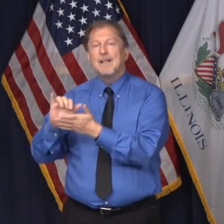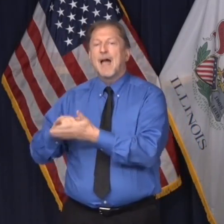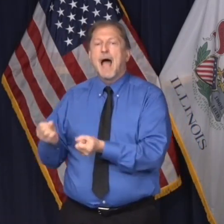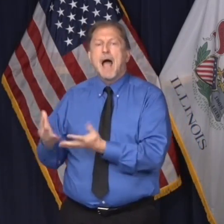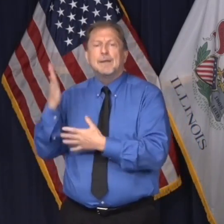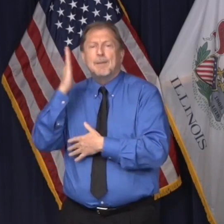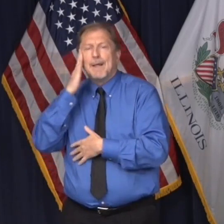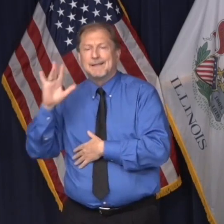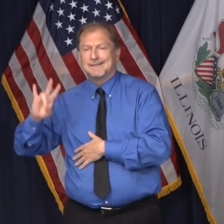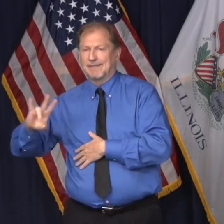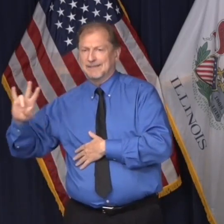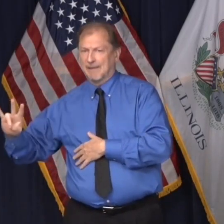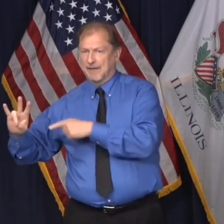OR 94 ACTUAL BEDS.